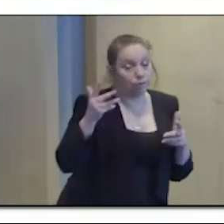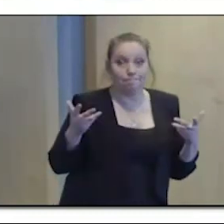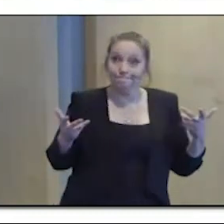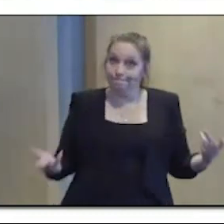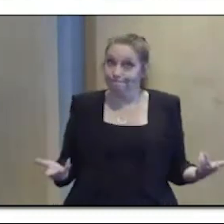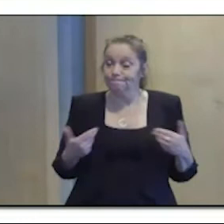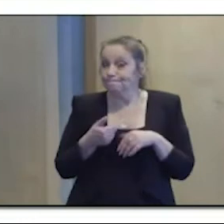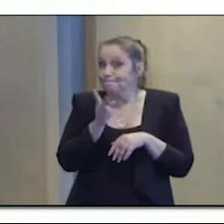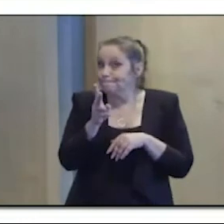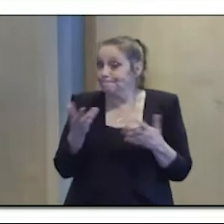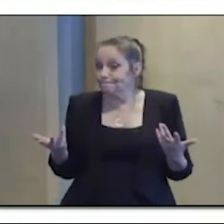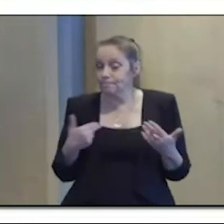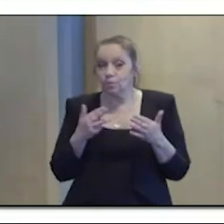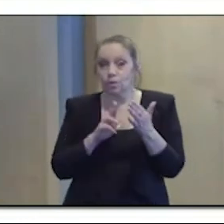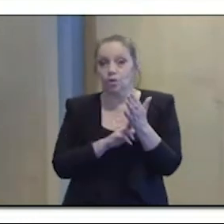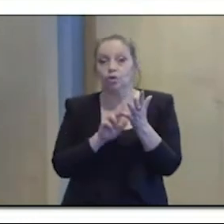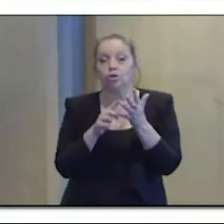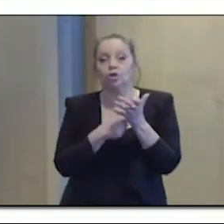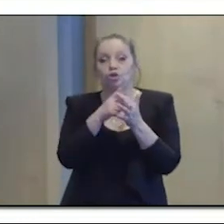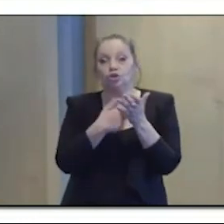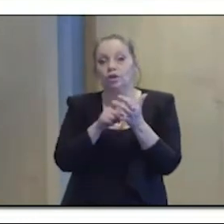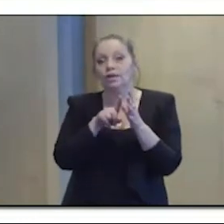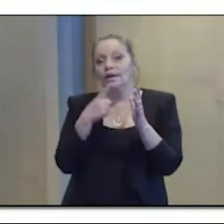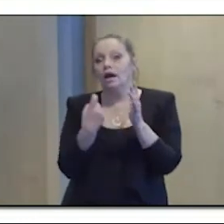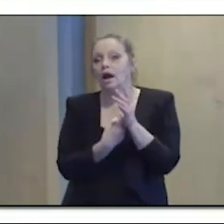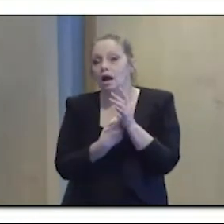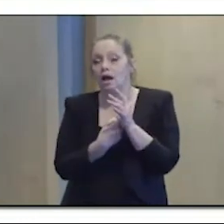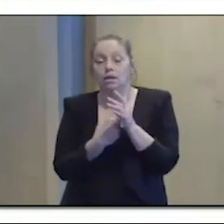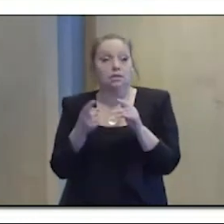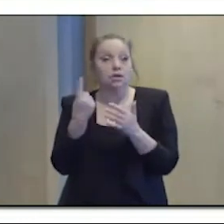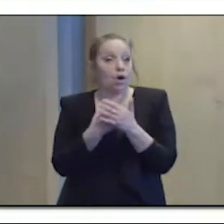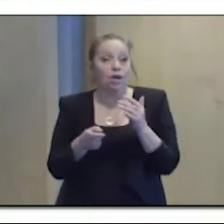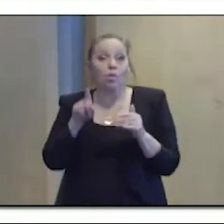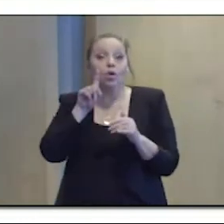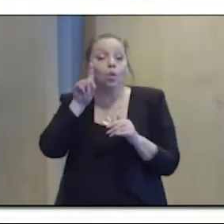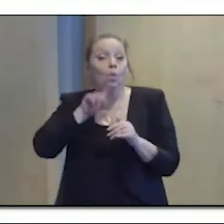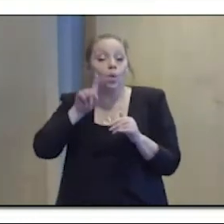But again nuclear is just boiling water, making steam